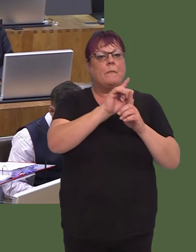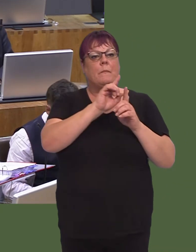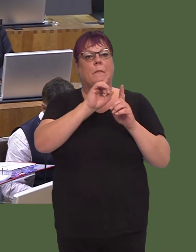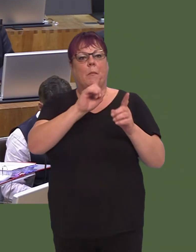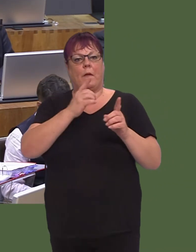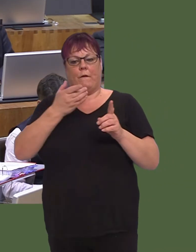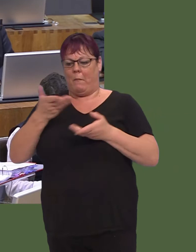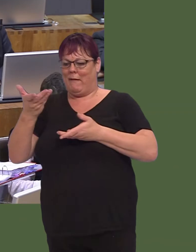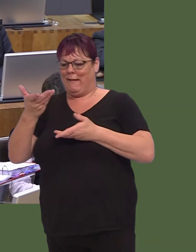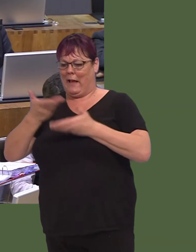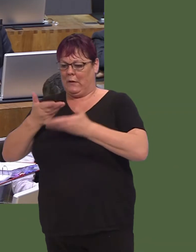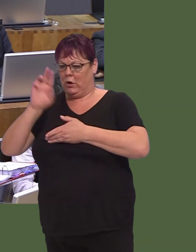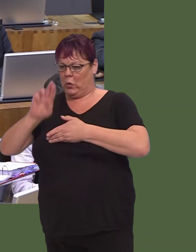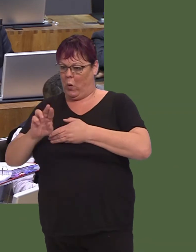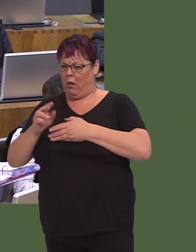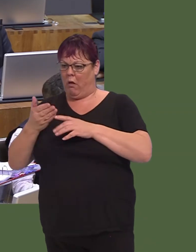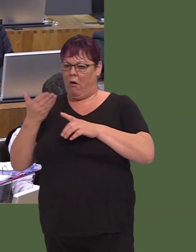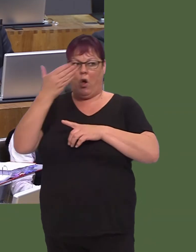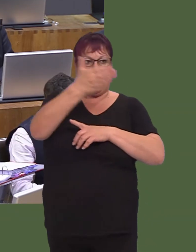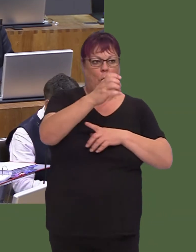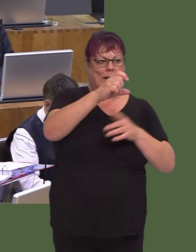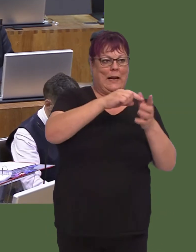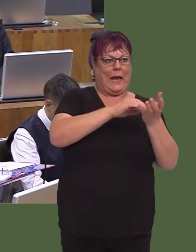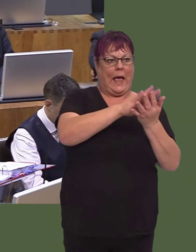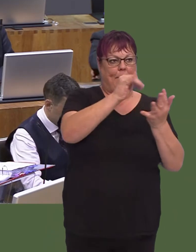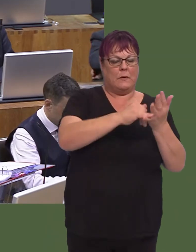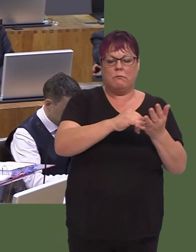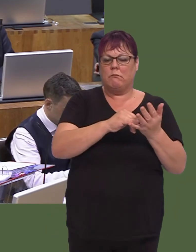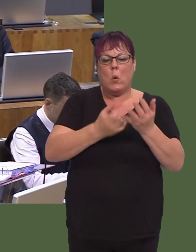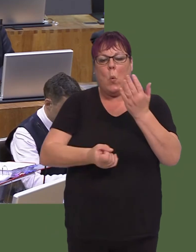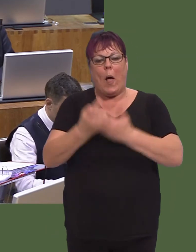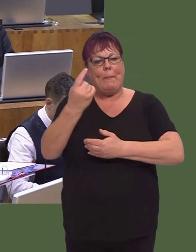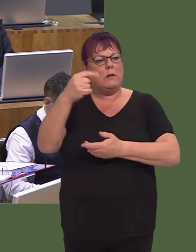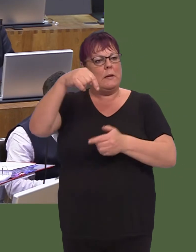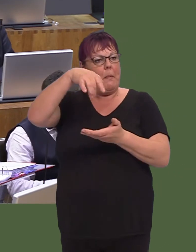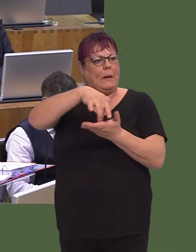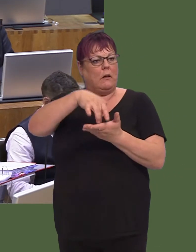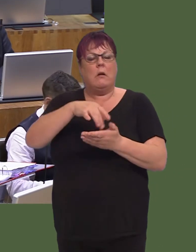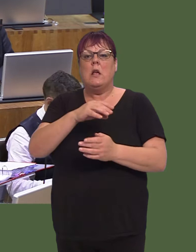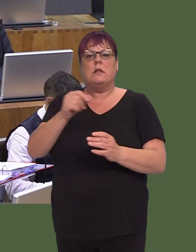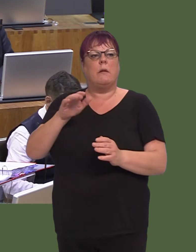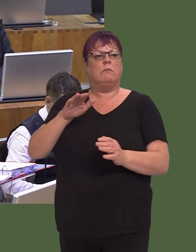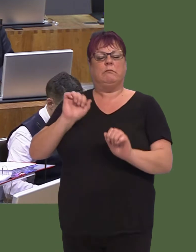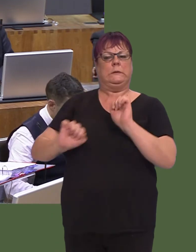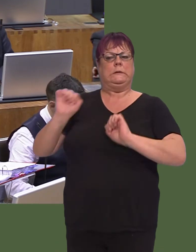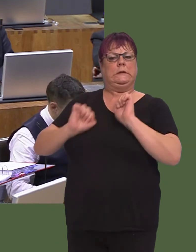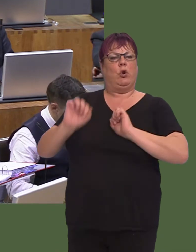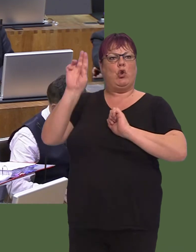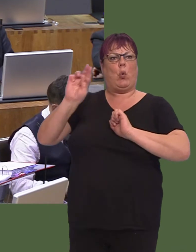is what happens in that gap between the counselling services and CAMHS. Many young people won't go and see a counsellor in school because it's a little bit too close